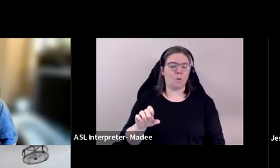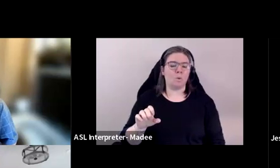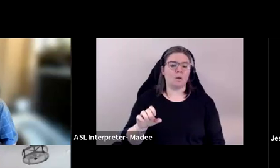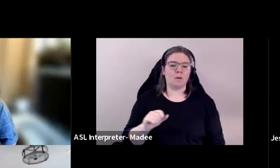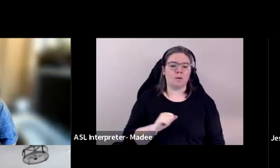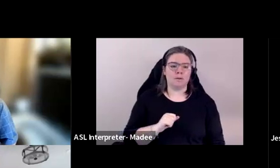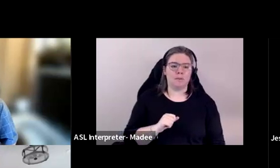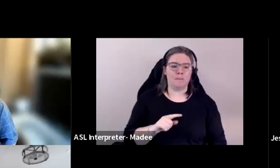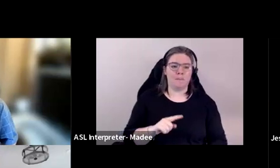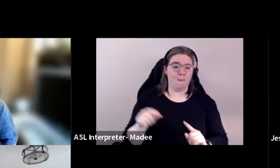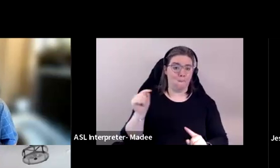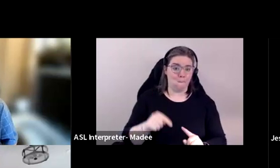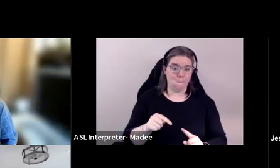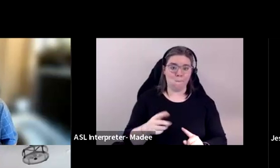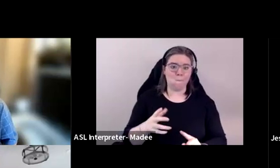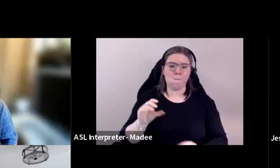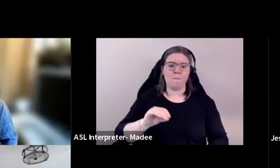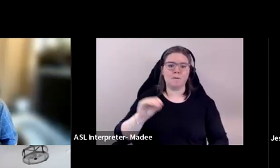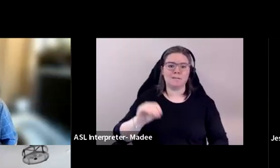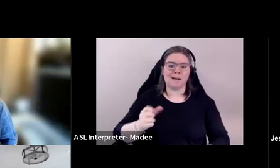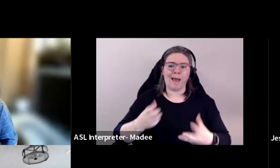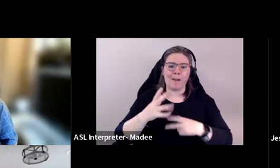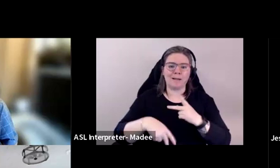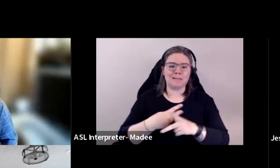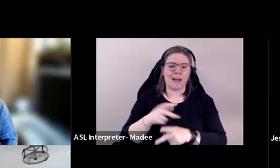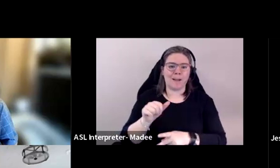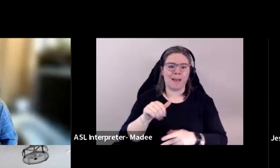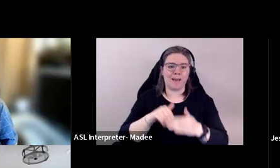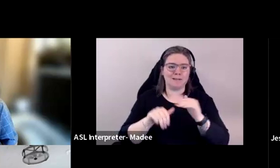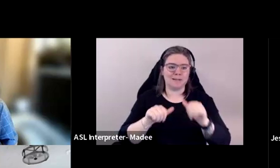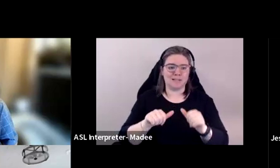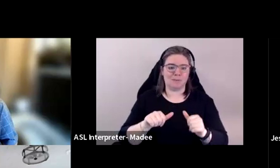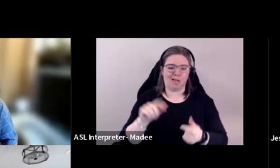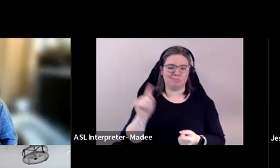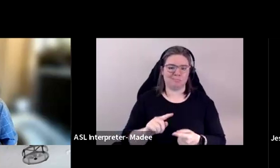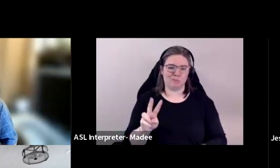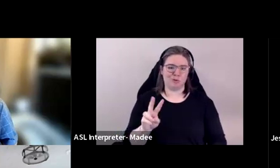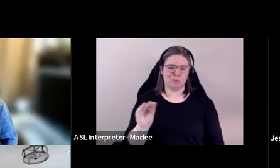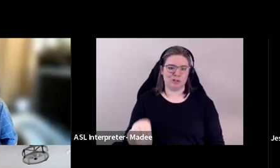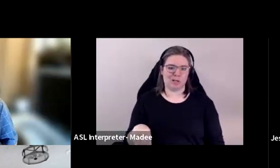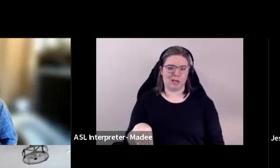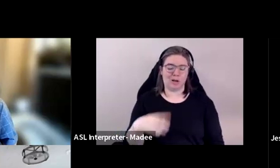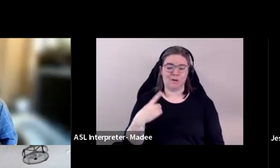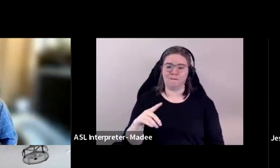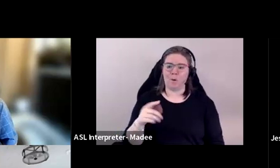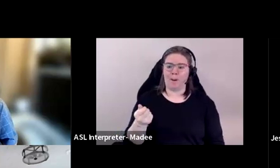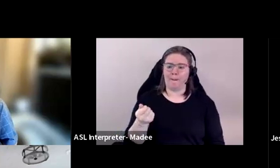Rebecca Rabatin, she/her, Independence First: the percentage of type, a accessible units to 2% for multi dwelling units of